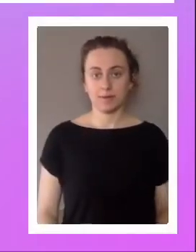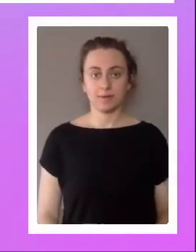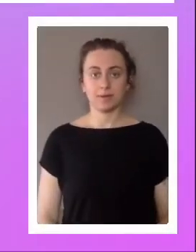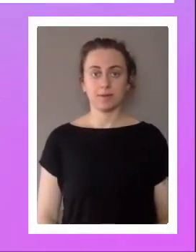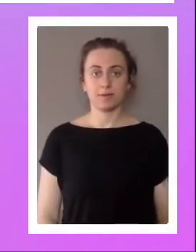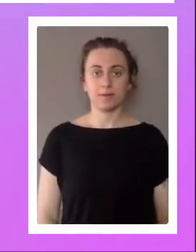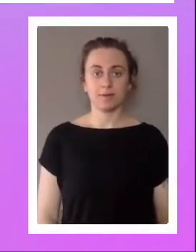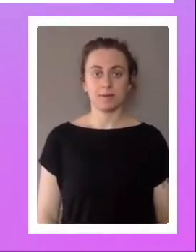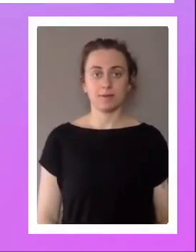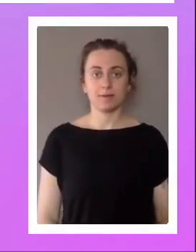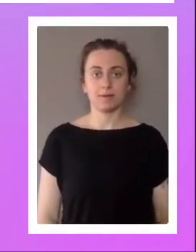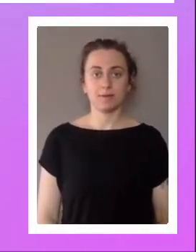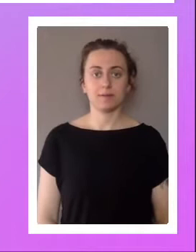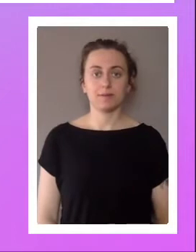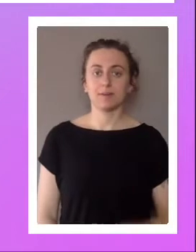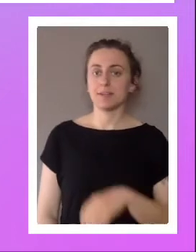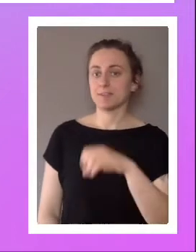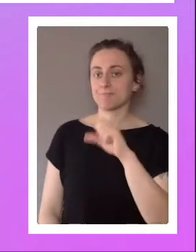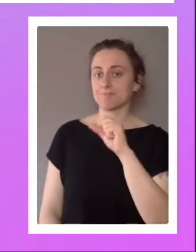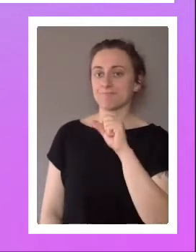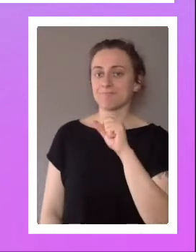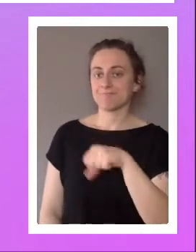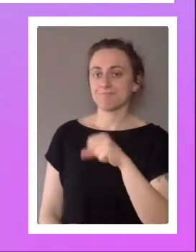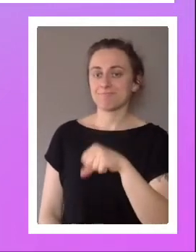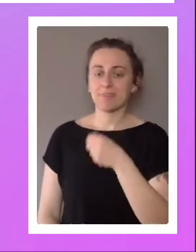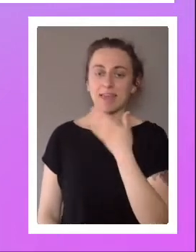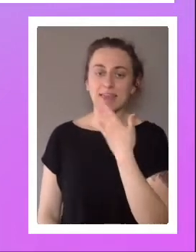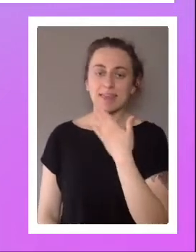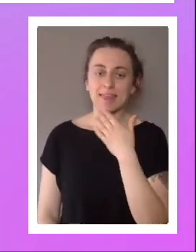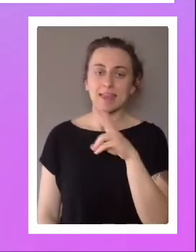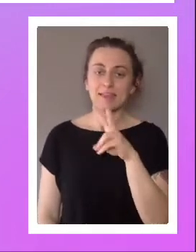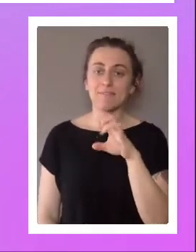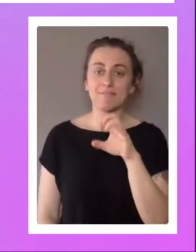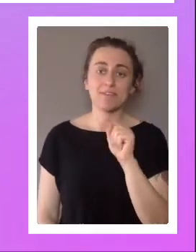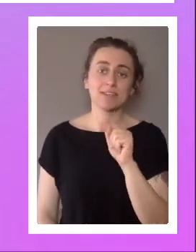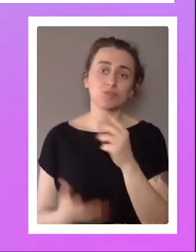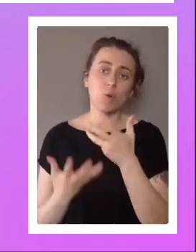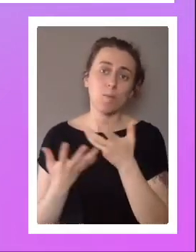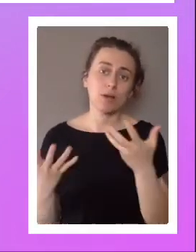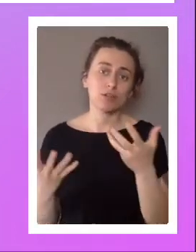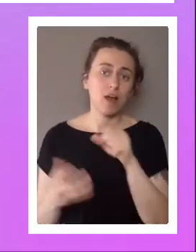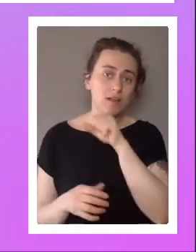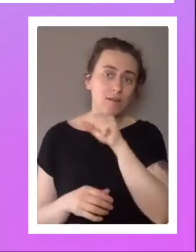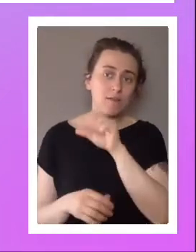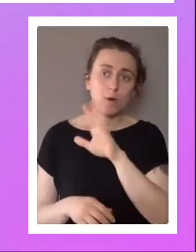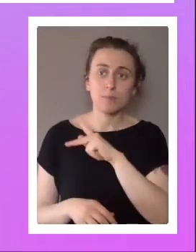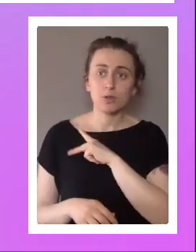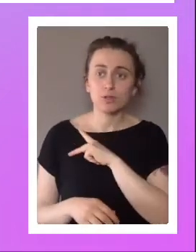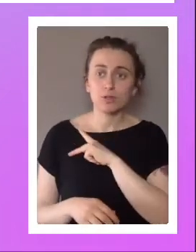I love the personal story you were able to share with us. Thank you for sharing that.